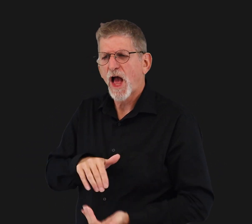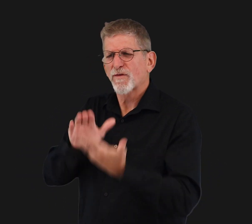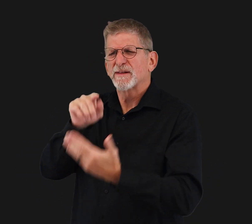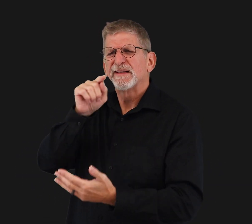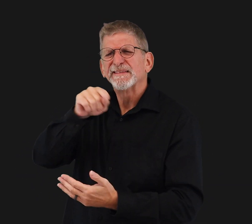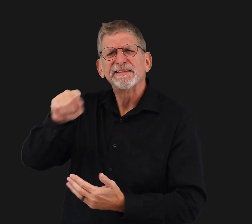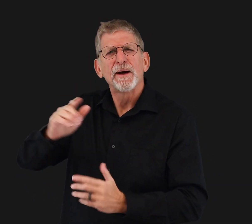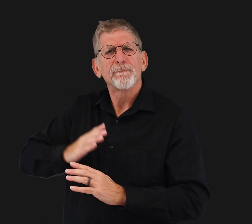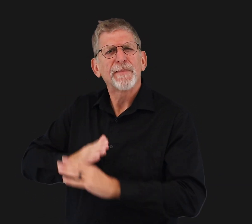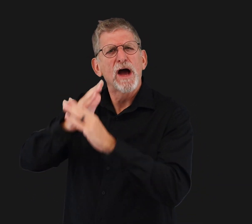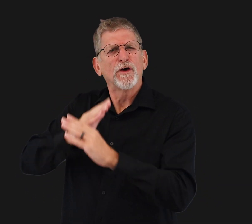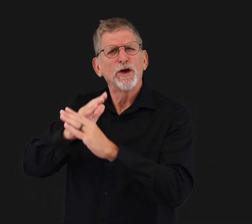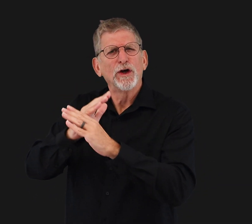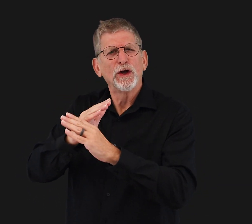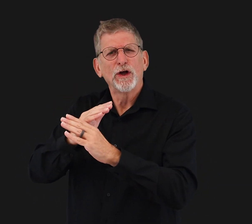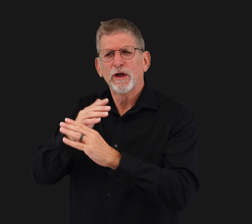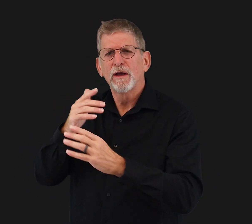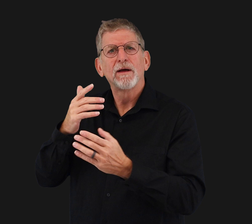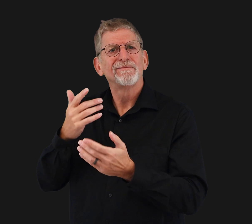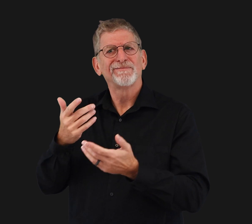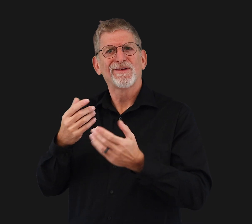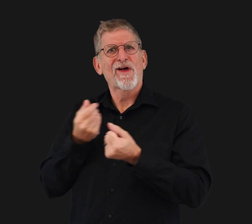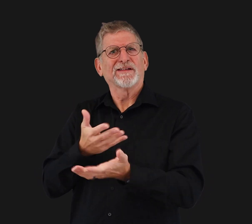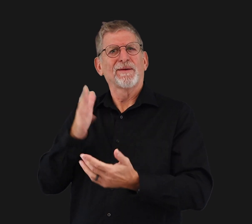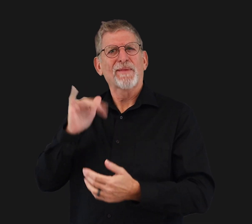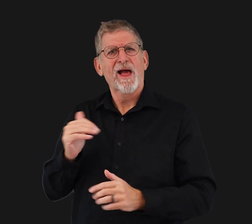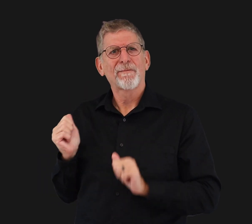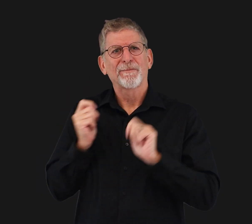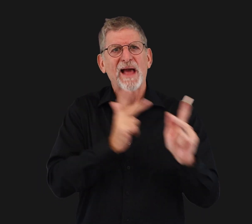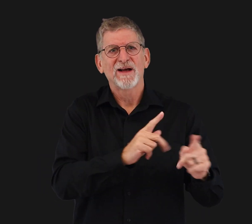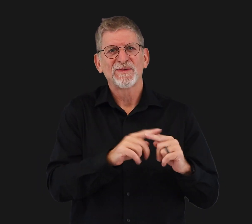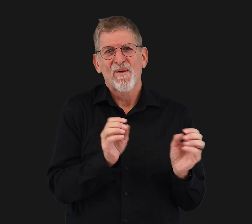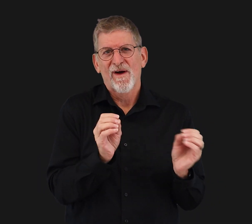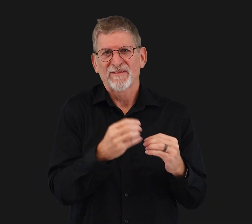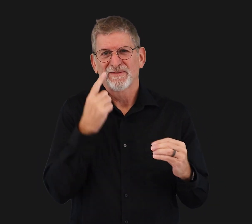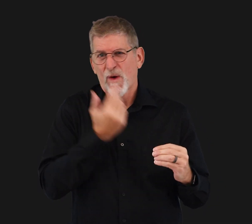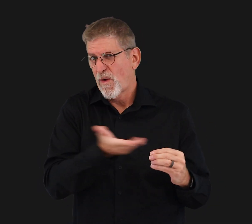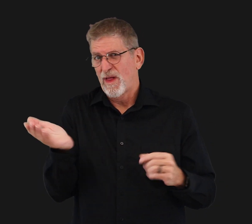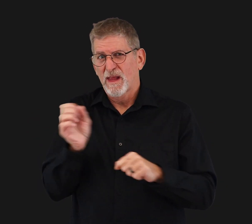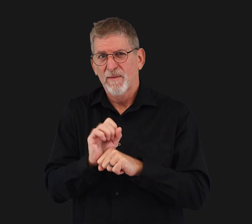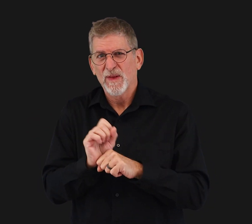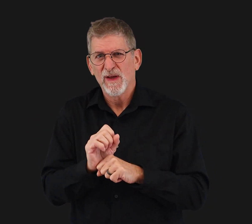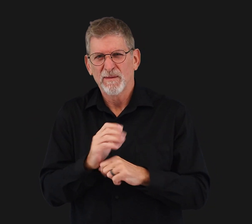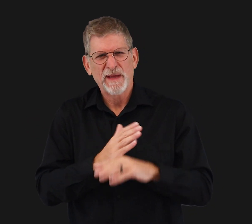• Addressing barriers presented by the return to the office for all employees,